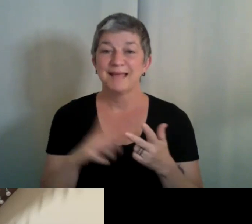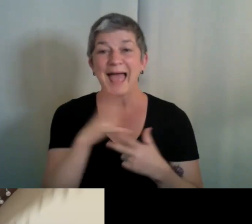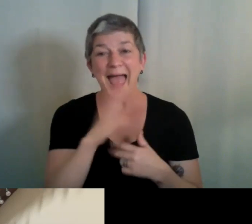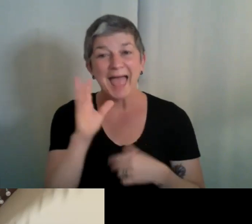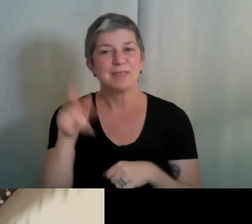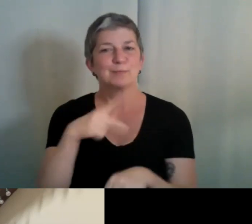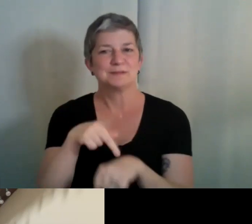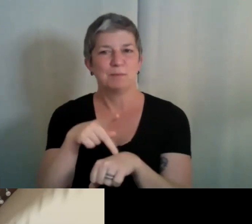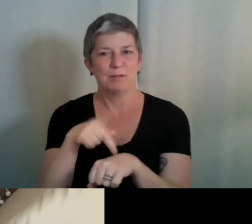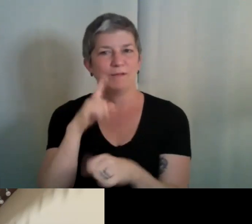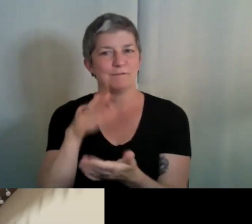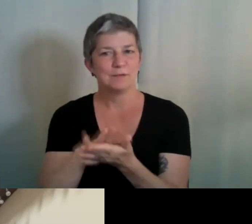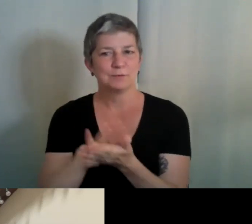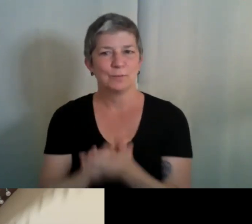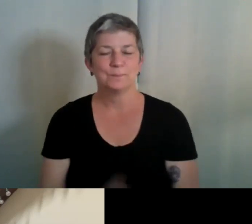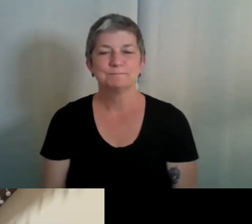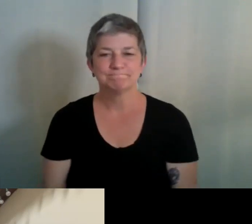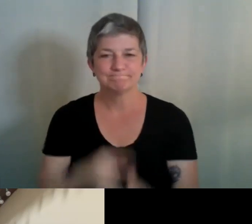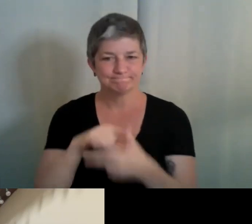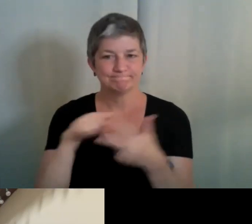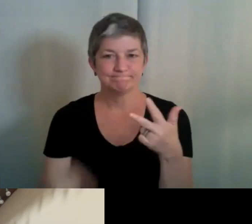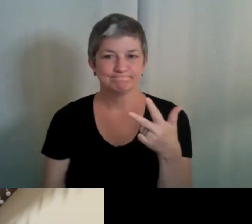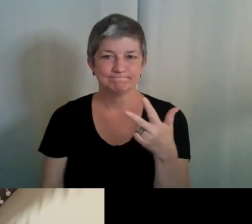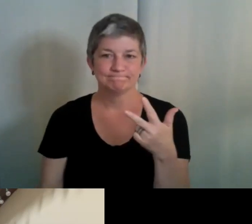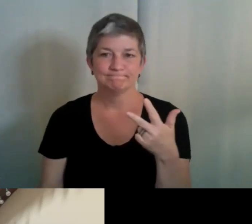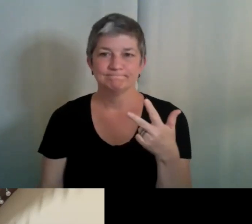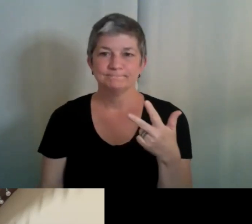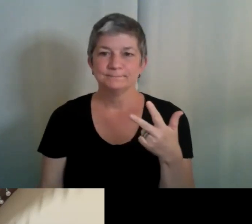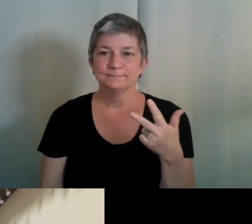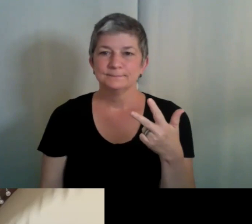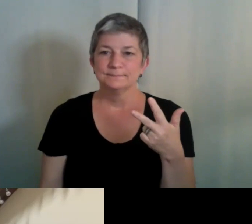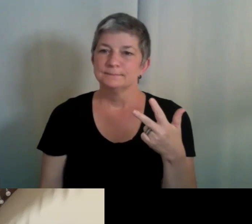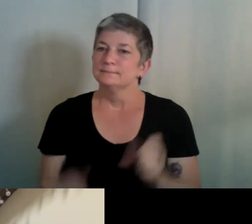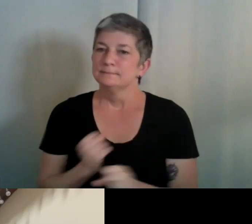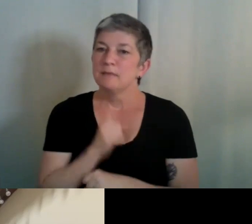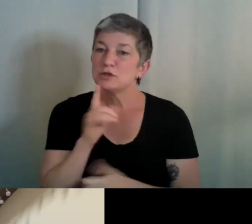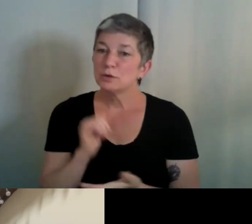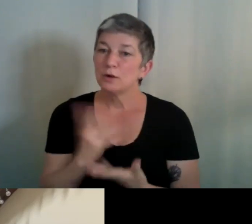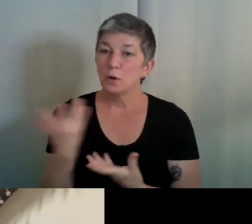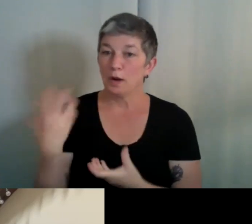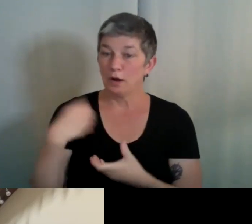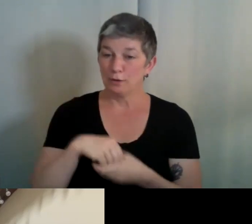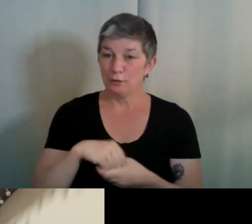school. Make sure that you include that your expectations